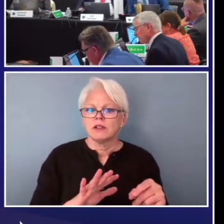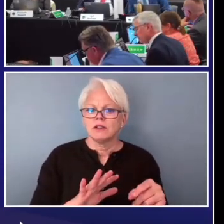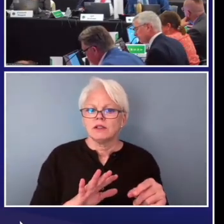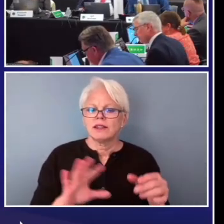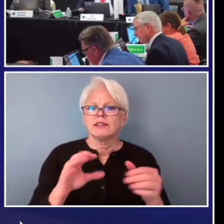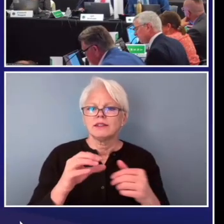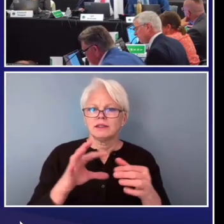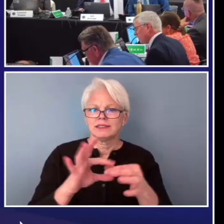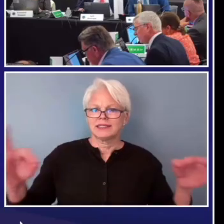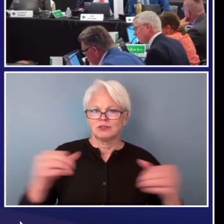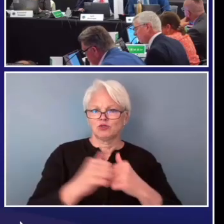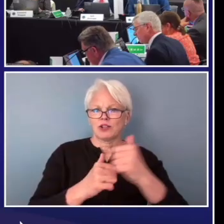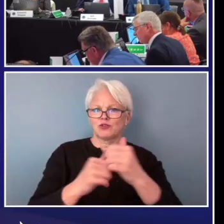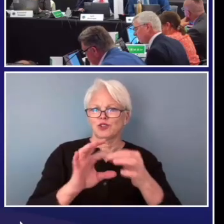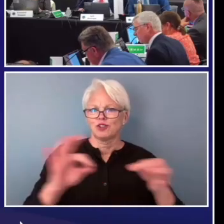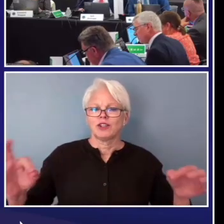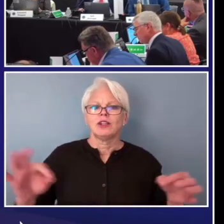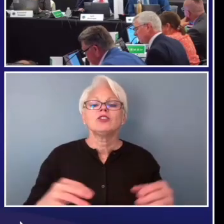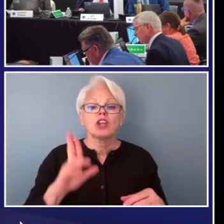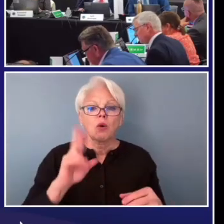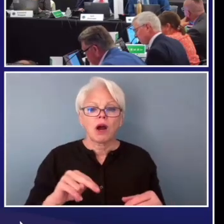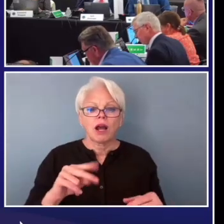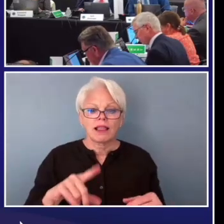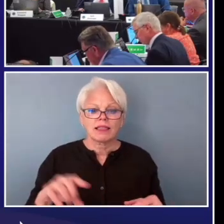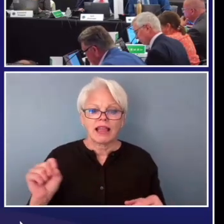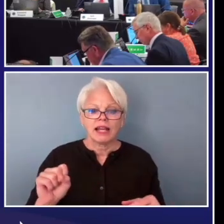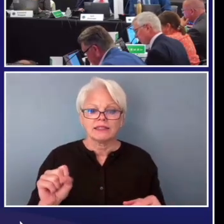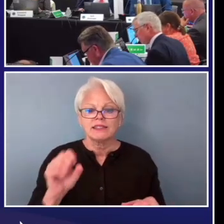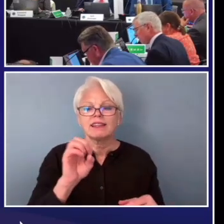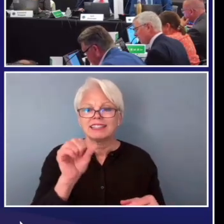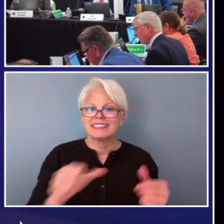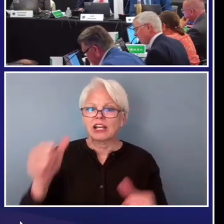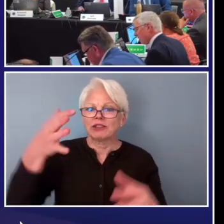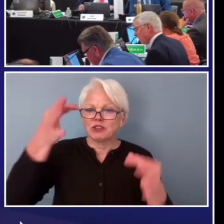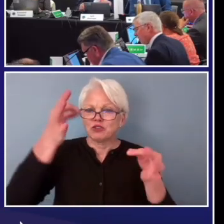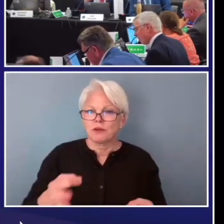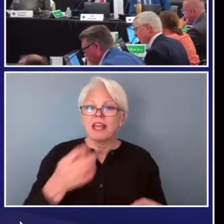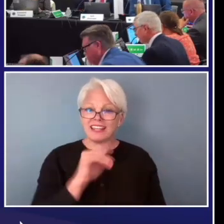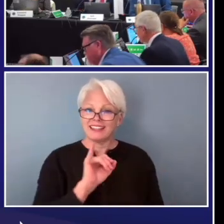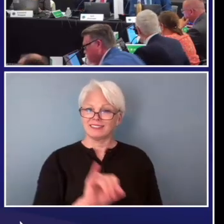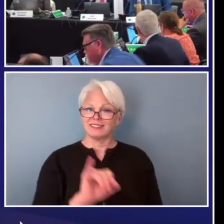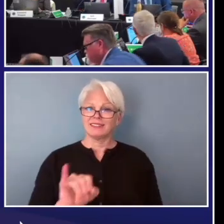in, um, Romanet 2. So it becomes essentially a rebuttable